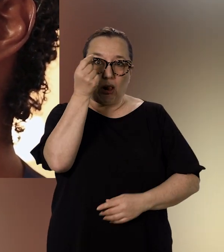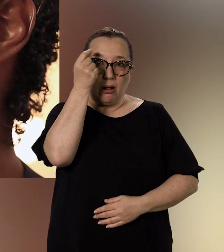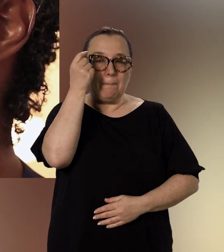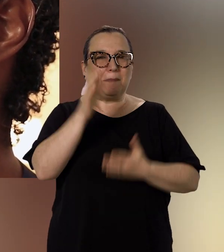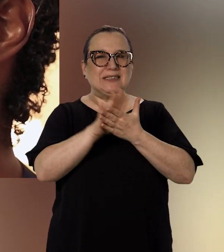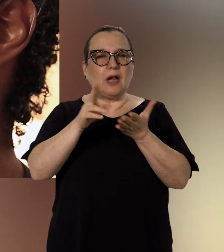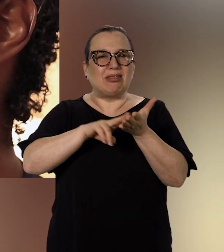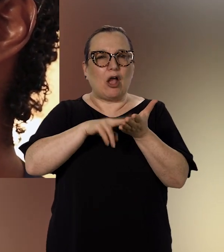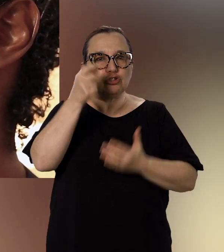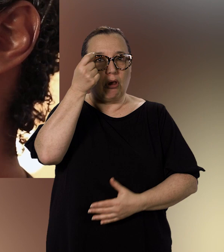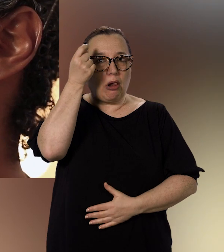so it looks a lot more natural.